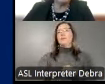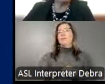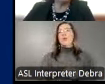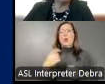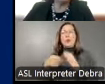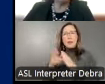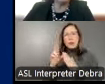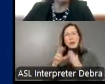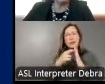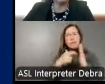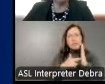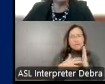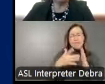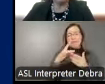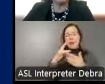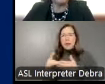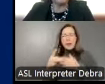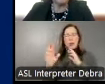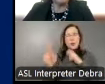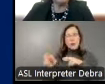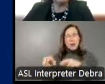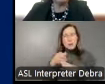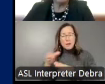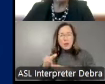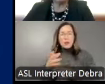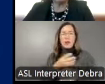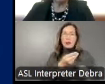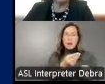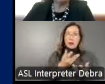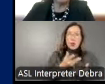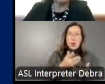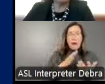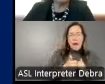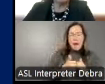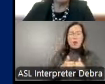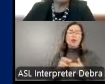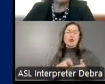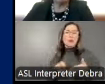responsive to the field and informed by research. We're encouraging investments in leadership